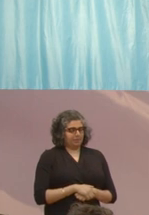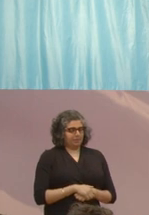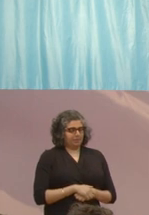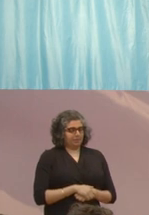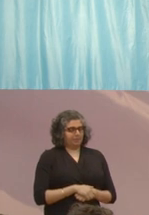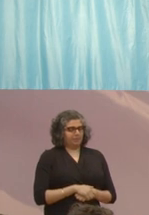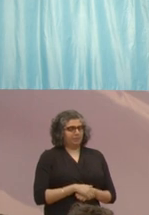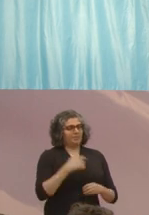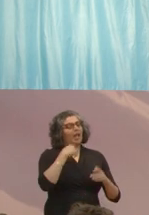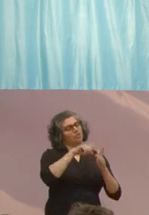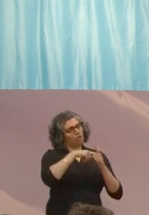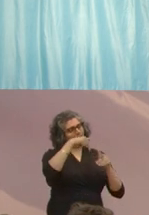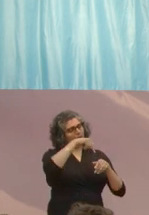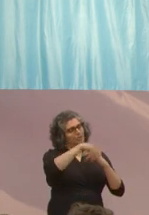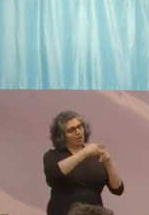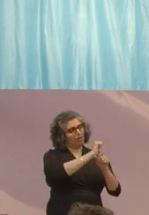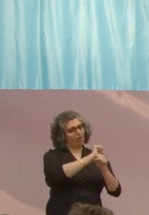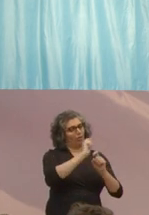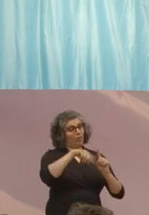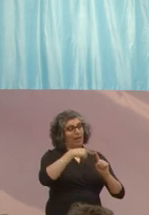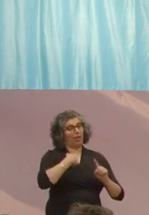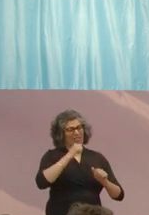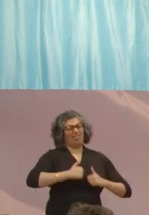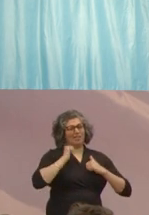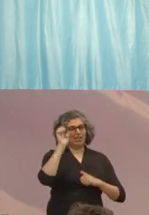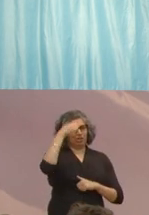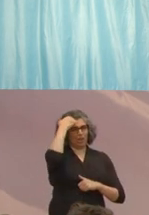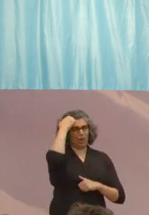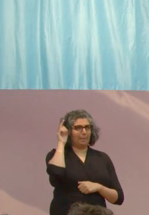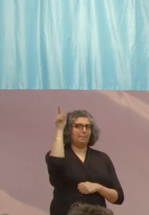started a lot of this work. And when I was in Europe and working